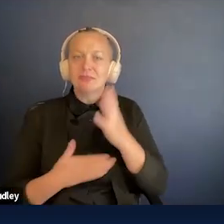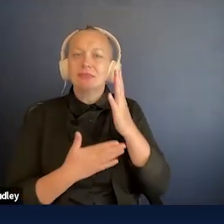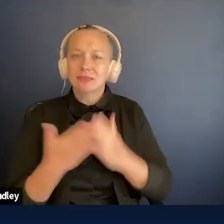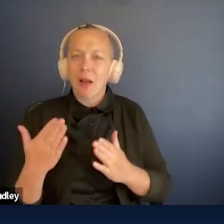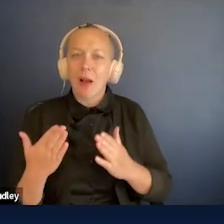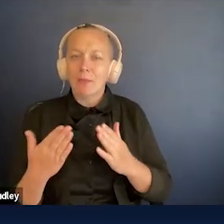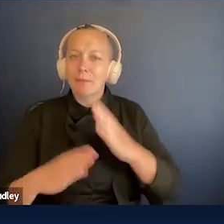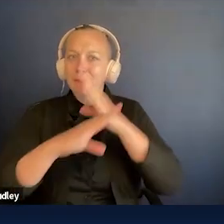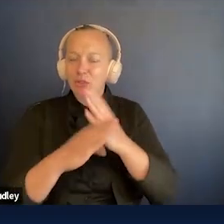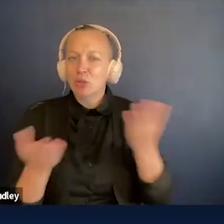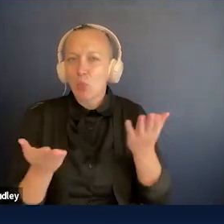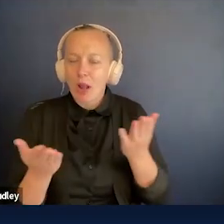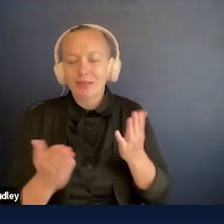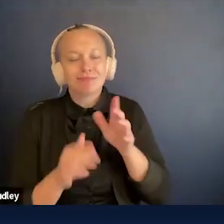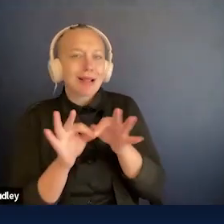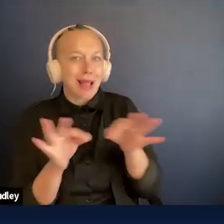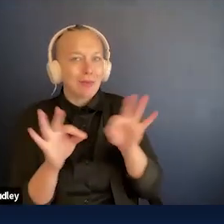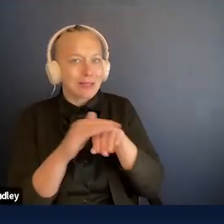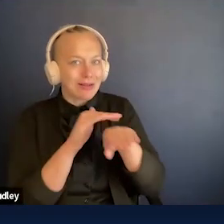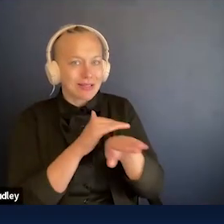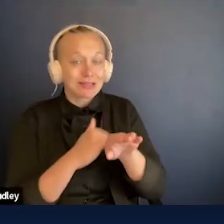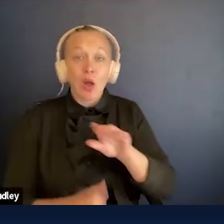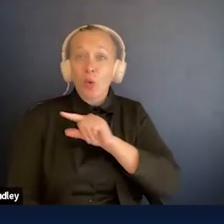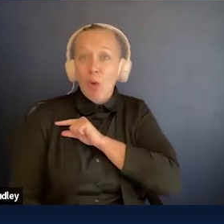are the language access and need for qualified and certified interpreters.